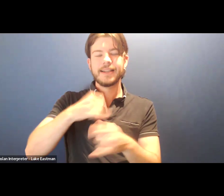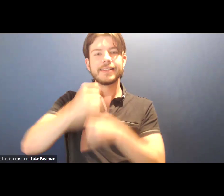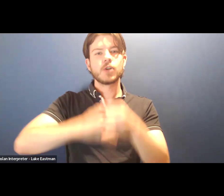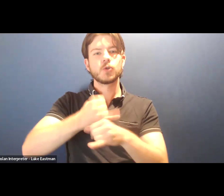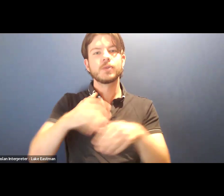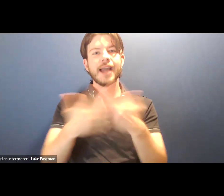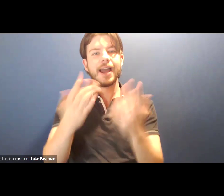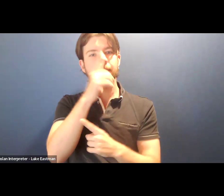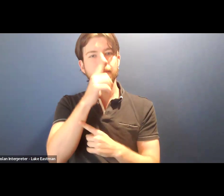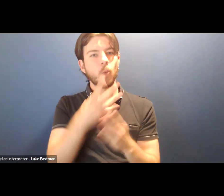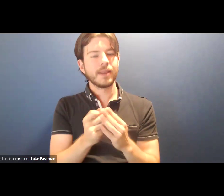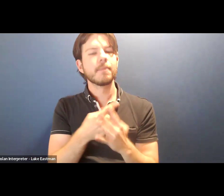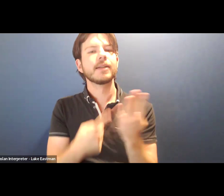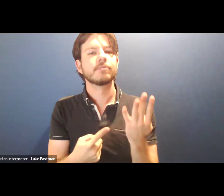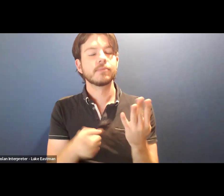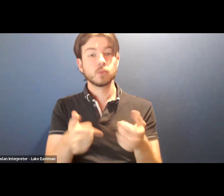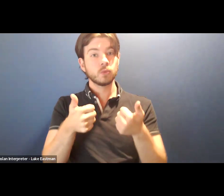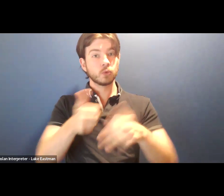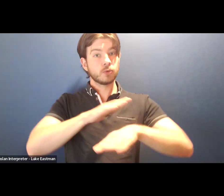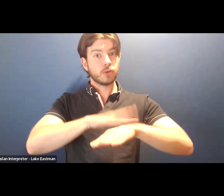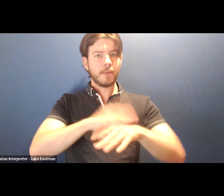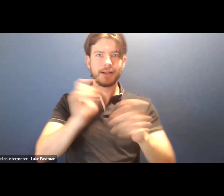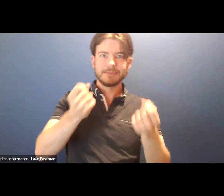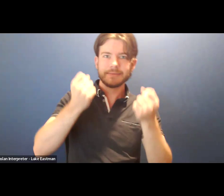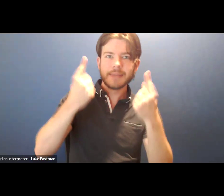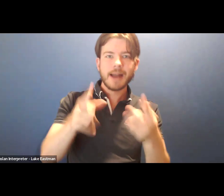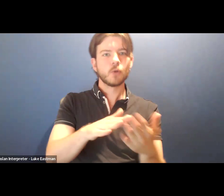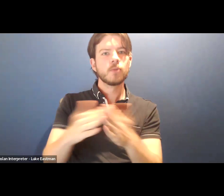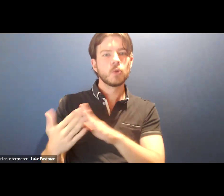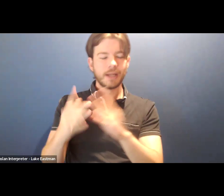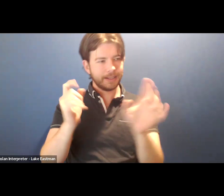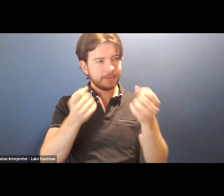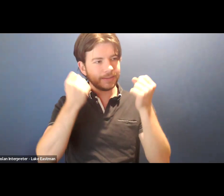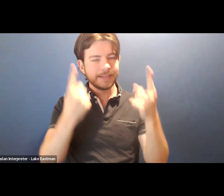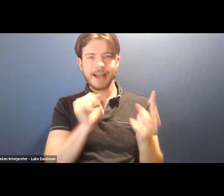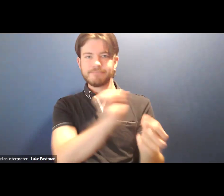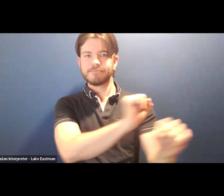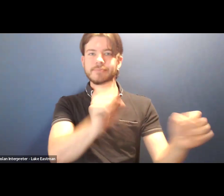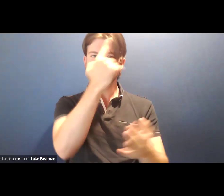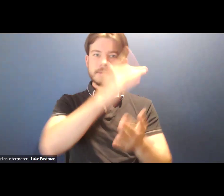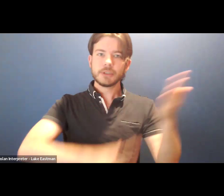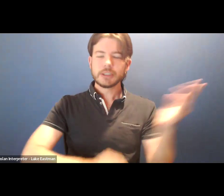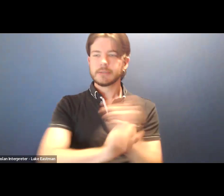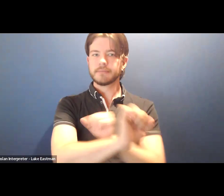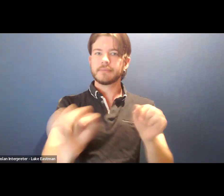promote understanding in the community of the experiences and contributions of